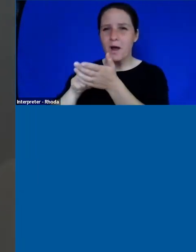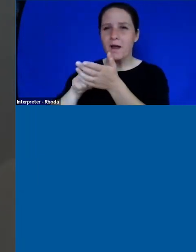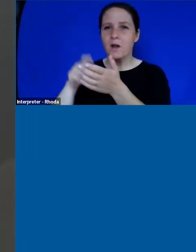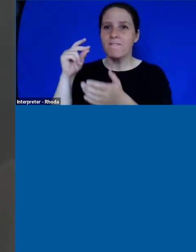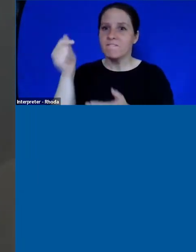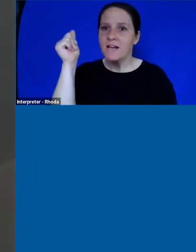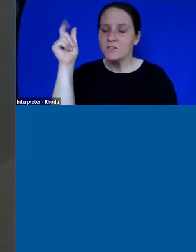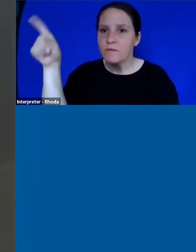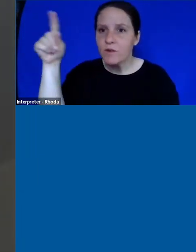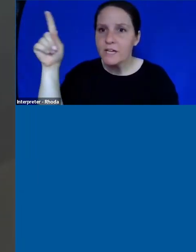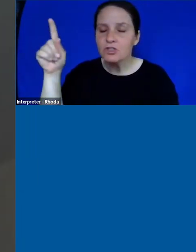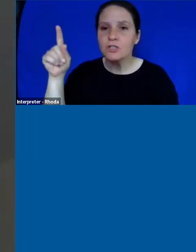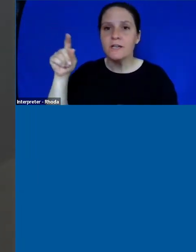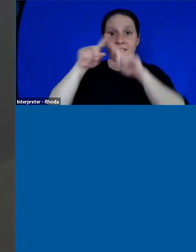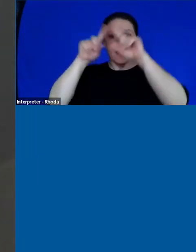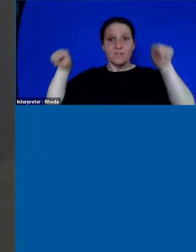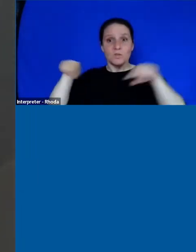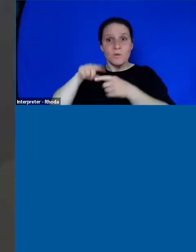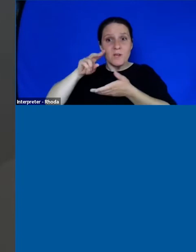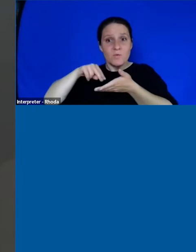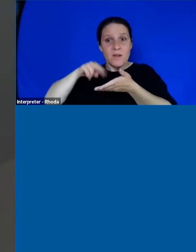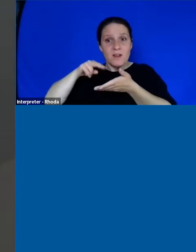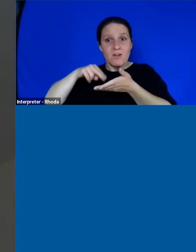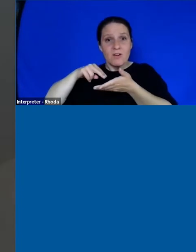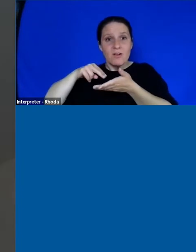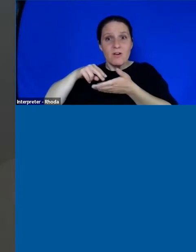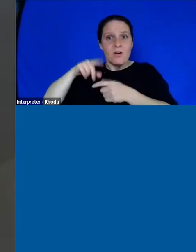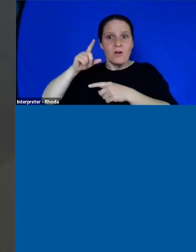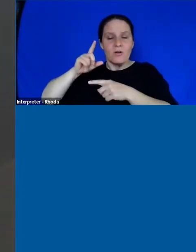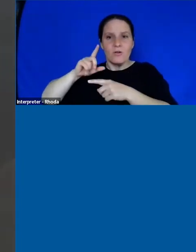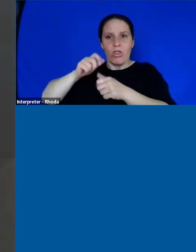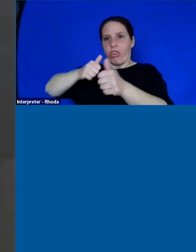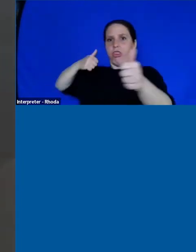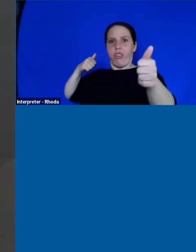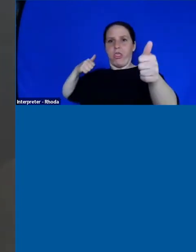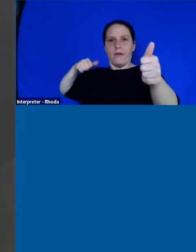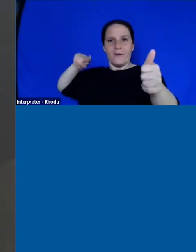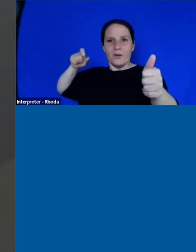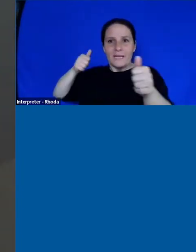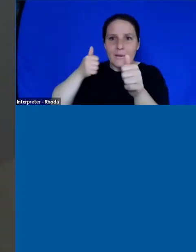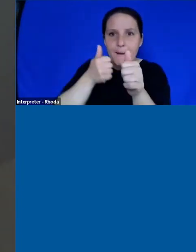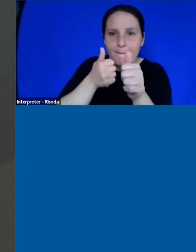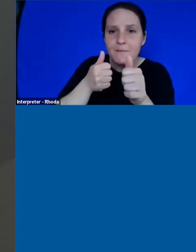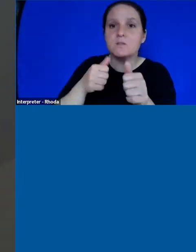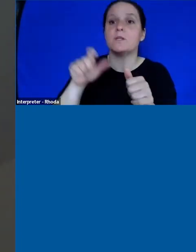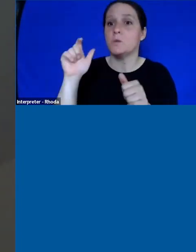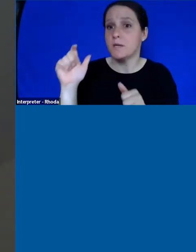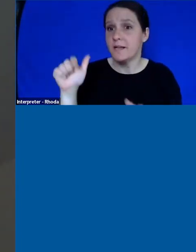that the screen reader user couldn't actually keep up. And that the refresh of the screen